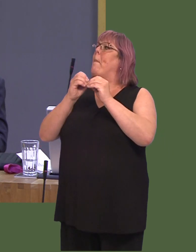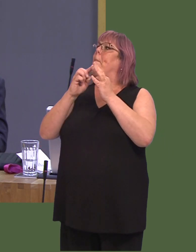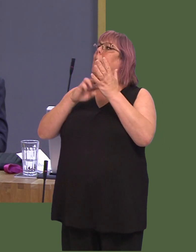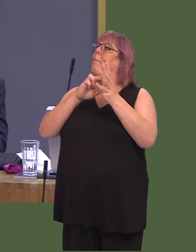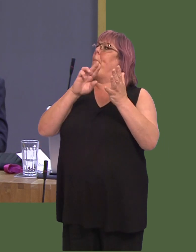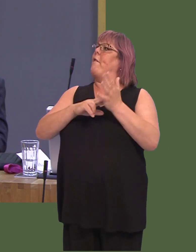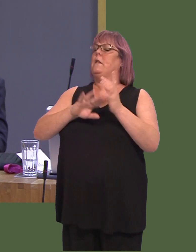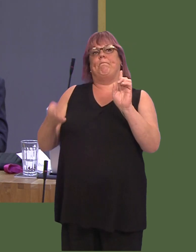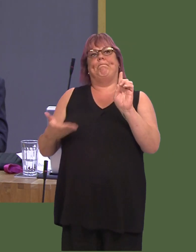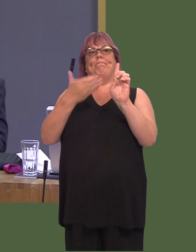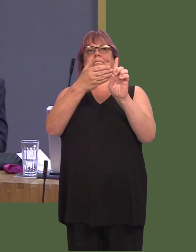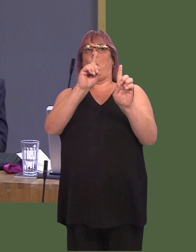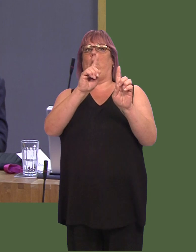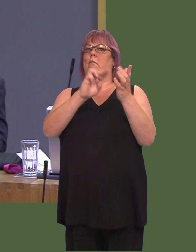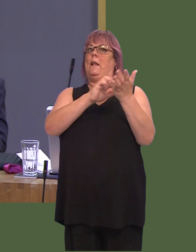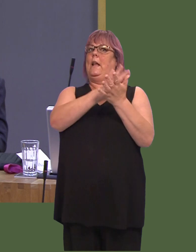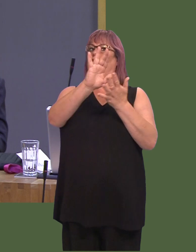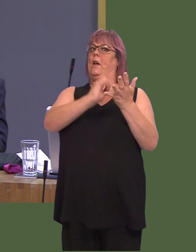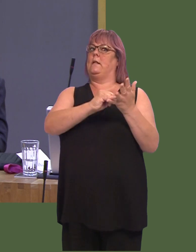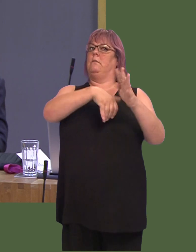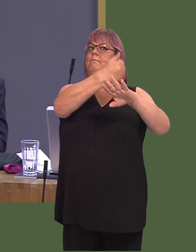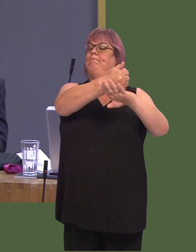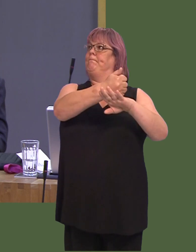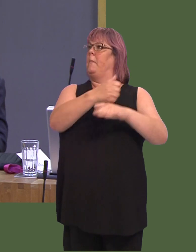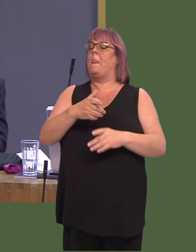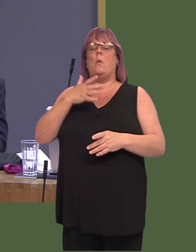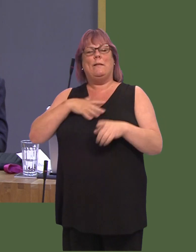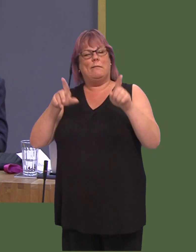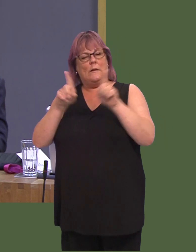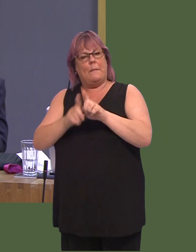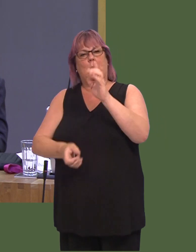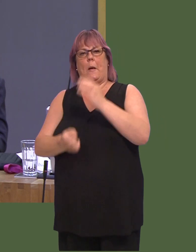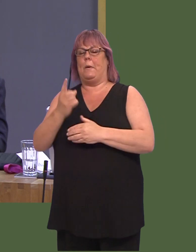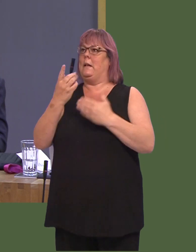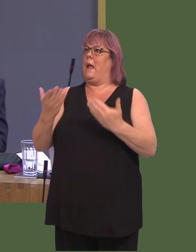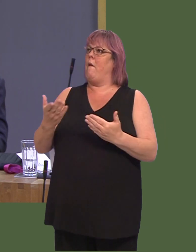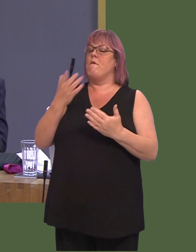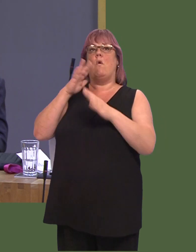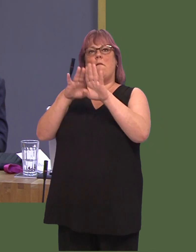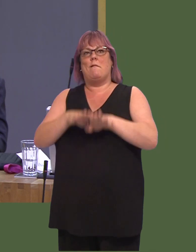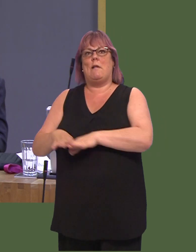Bevan's bold vision saw the creation of the NHS, and a similar bold vision is needed now